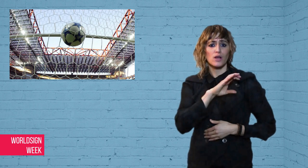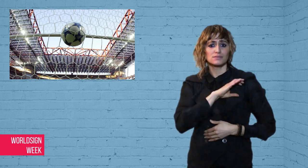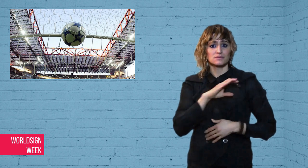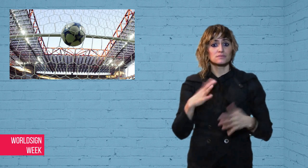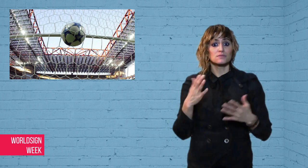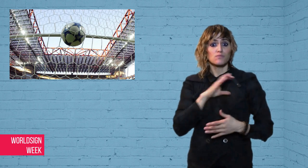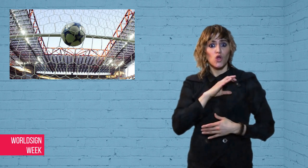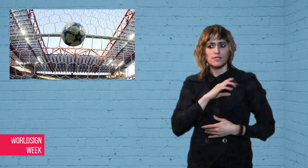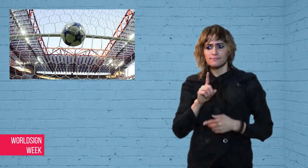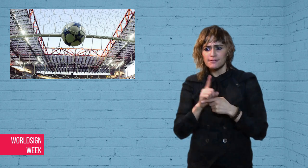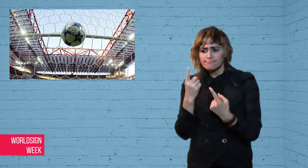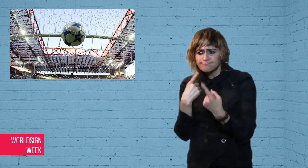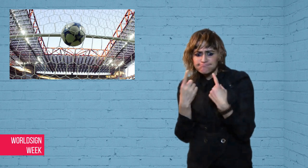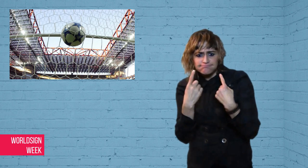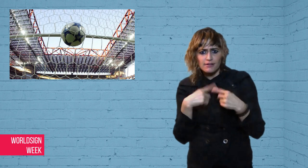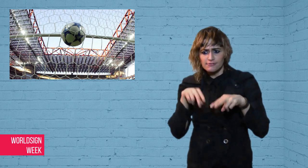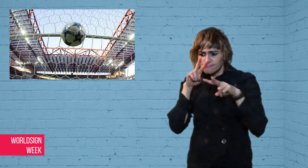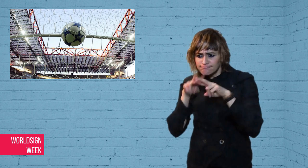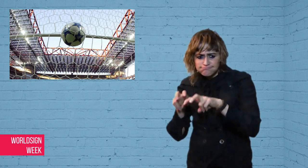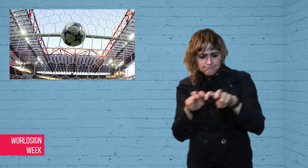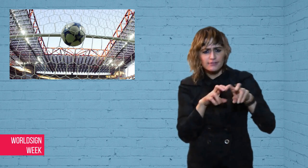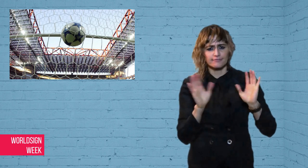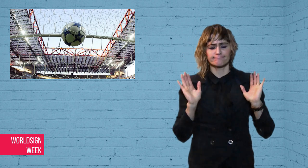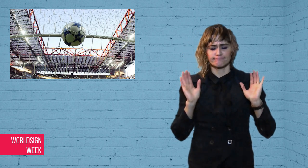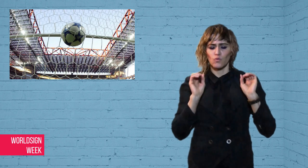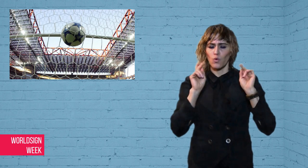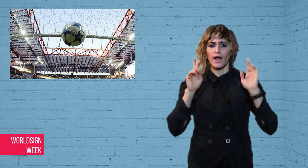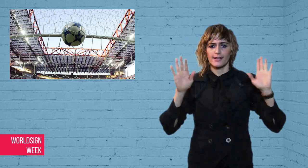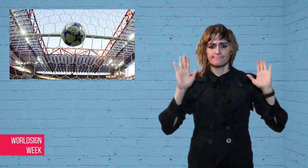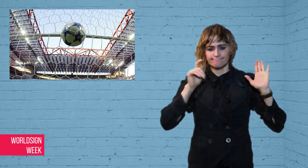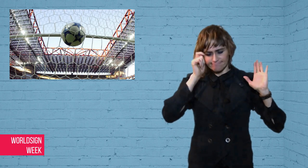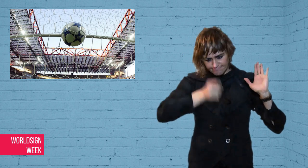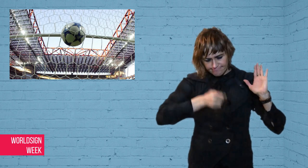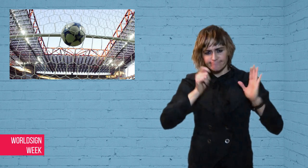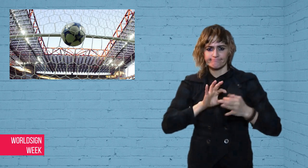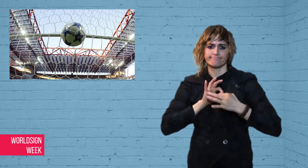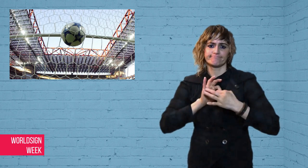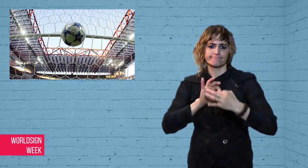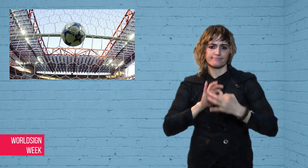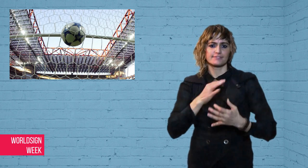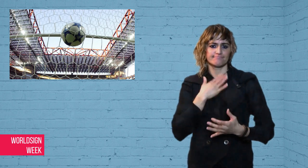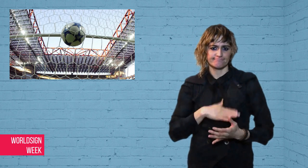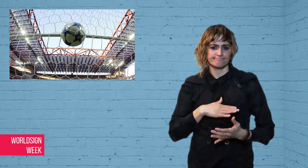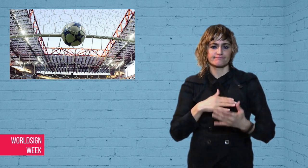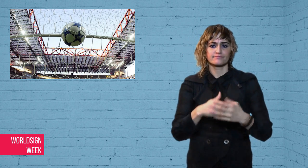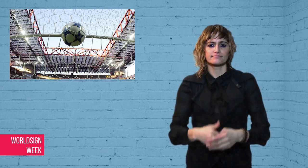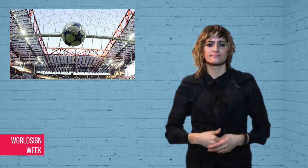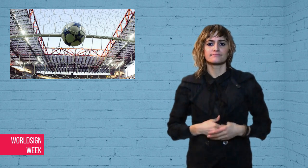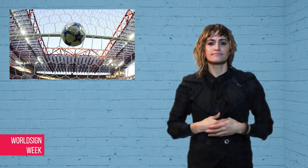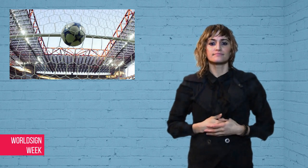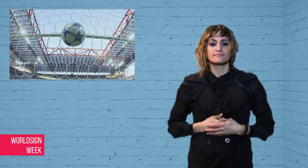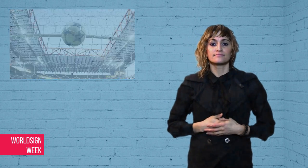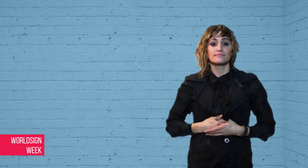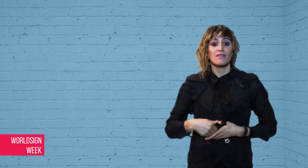they will fully co-operate with the investigation.